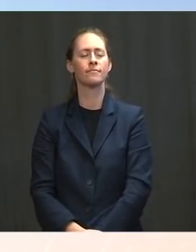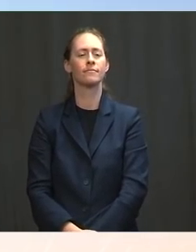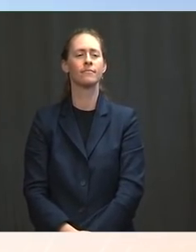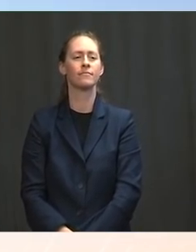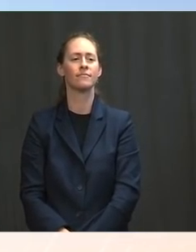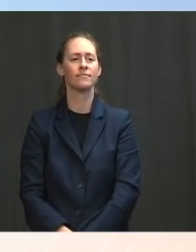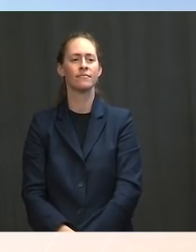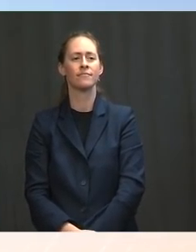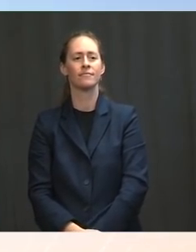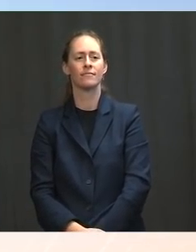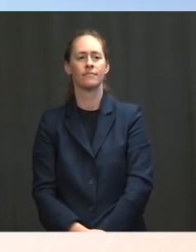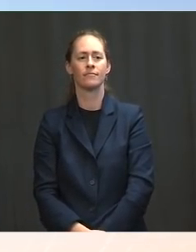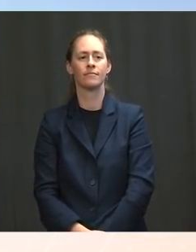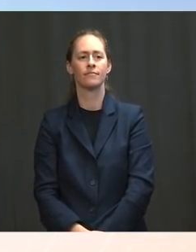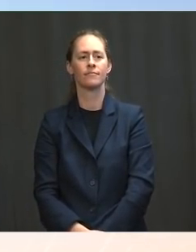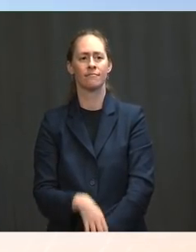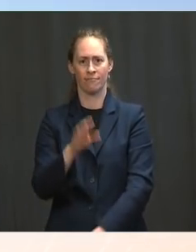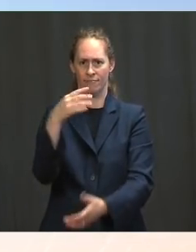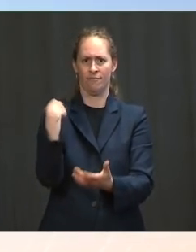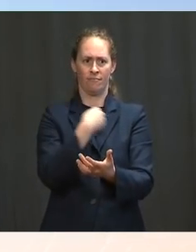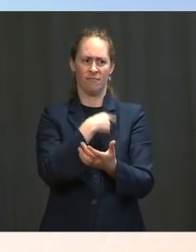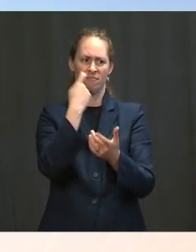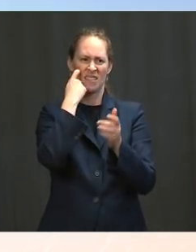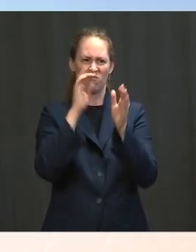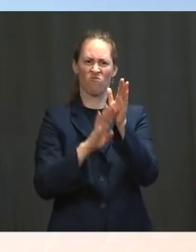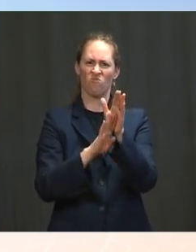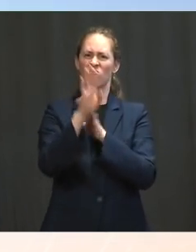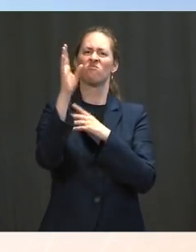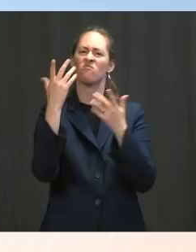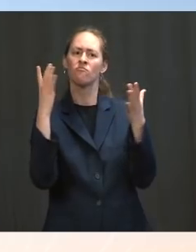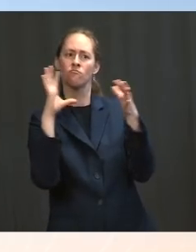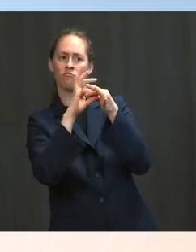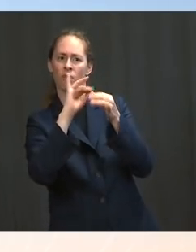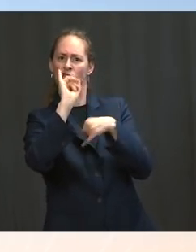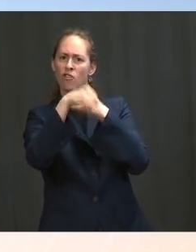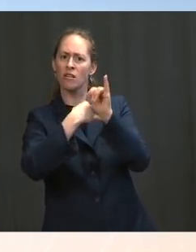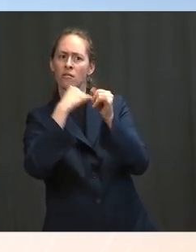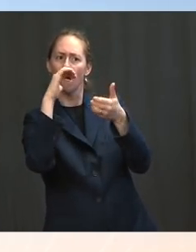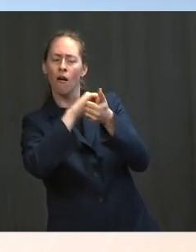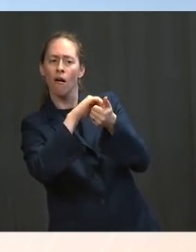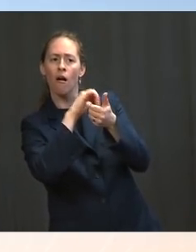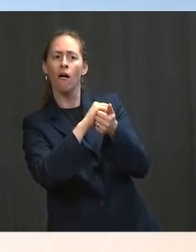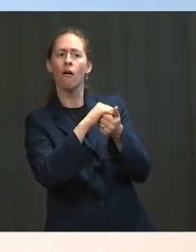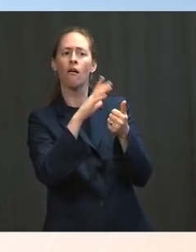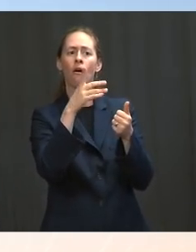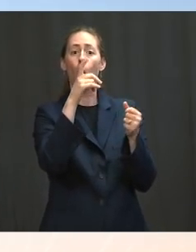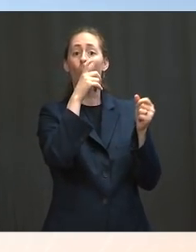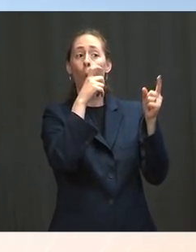building international coalition to hold countries who harbor ransom actors accountable, which is a huge factor here as well